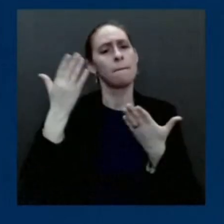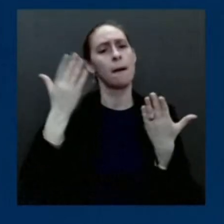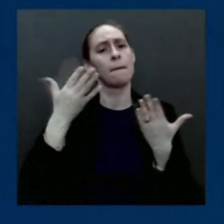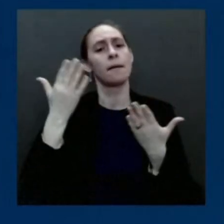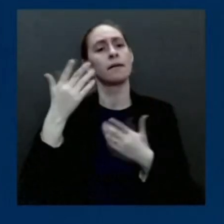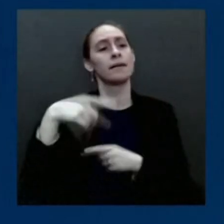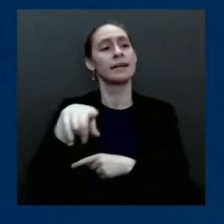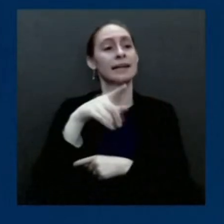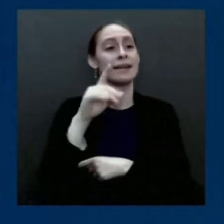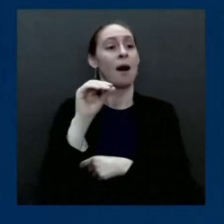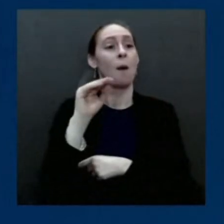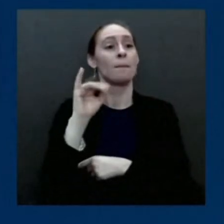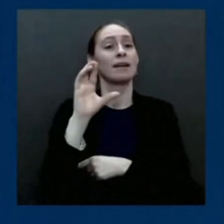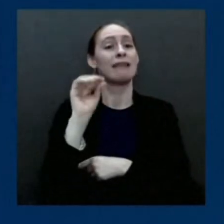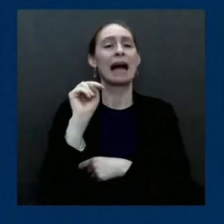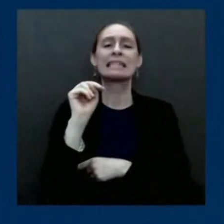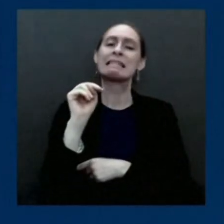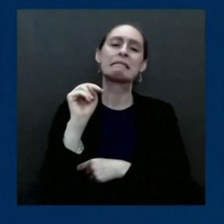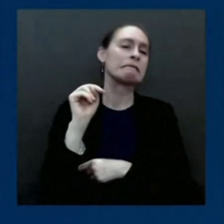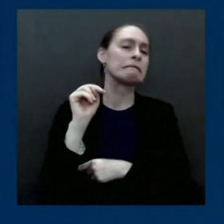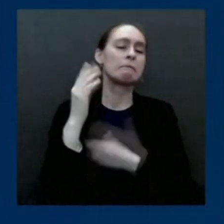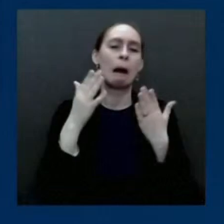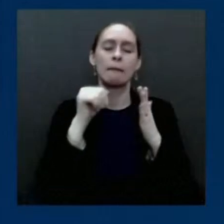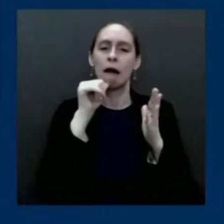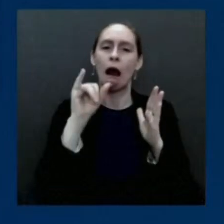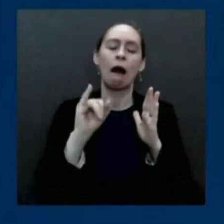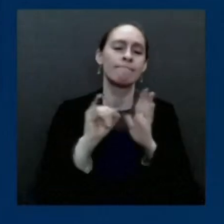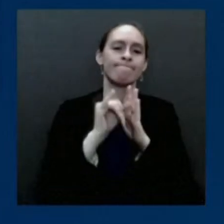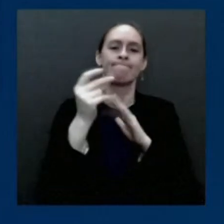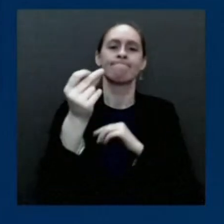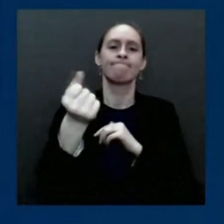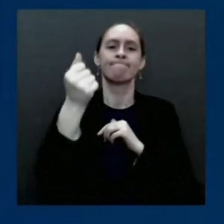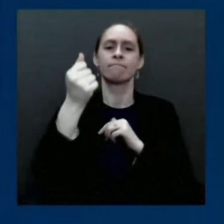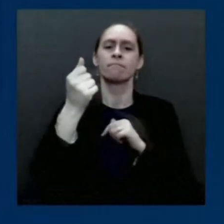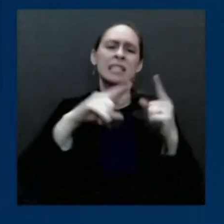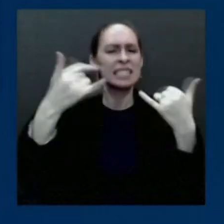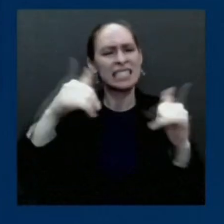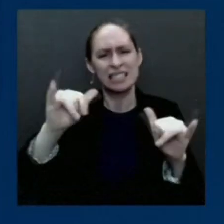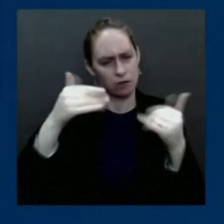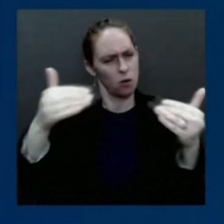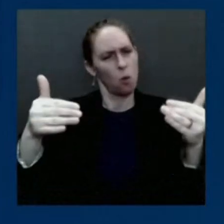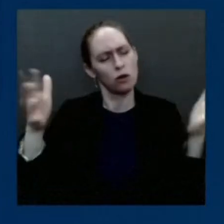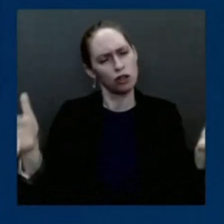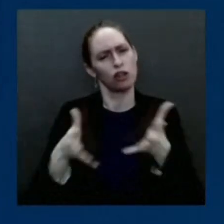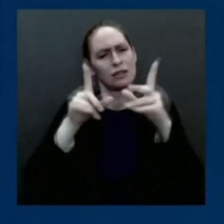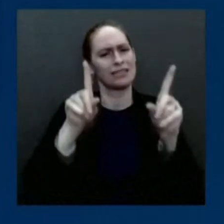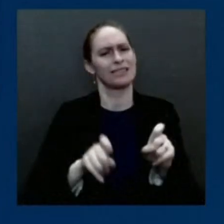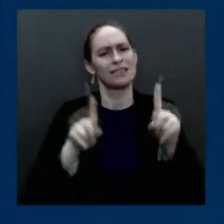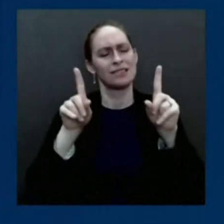TRANSPARENT IN SAYING THE SENSITIVITY MIGHT COME DOWN A